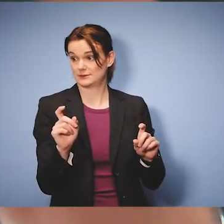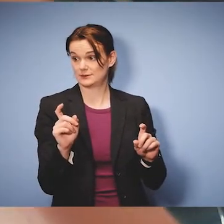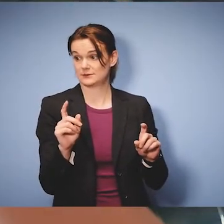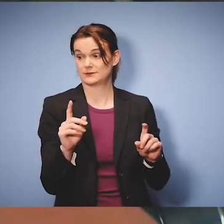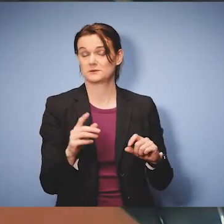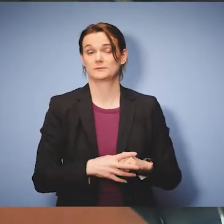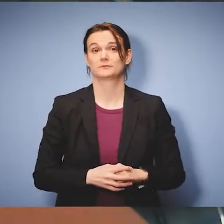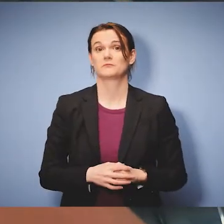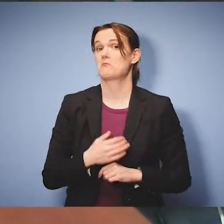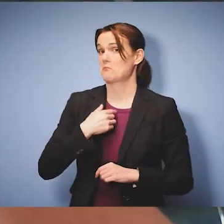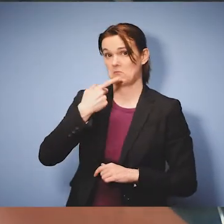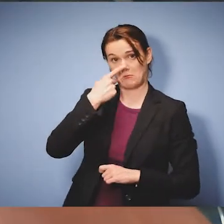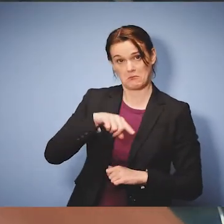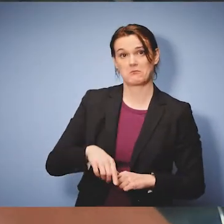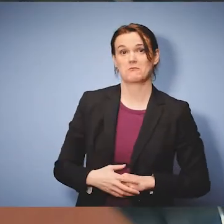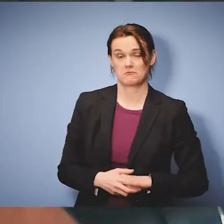I would appreciate that. [Rhonda] I sure can